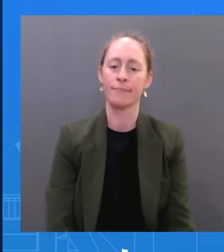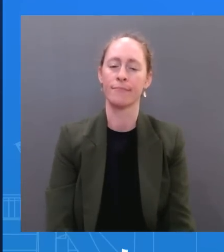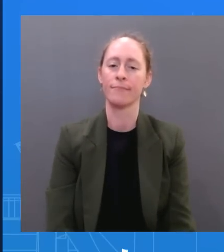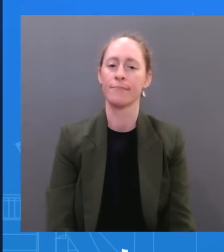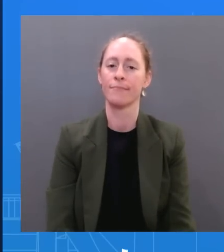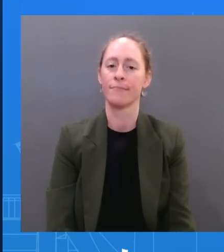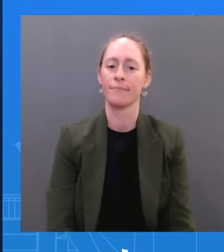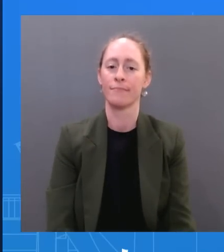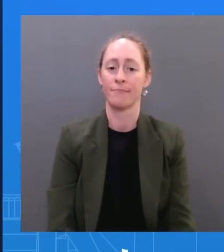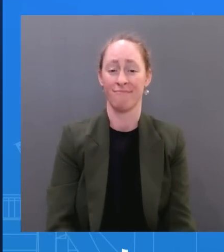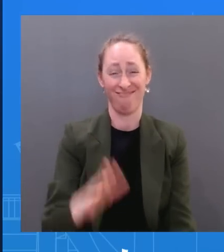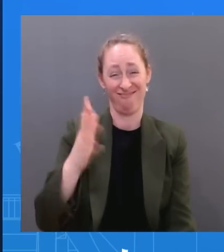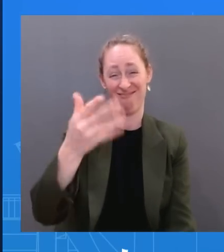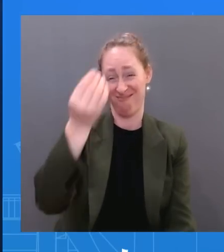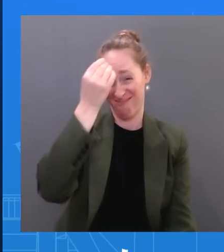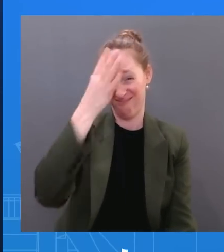And I'll leave you guys. Thanks, guys.